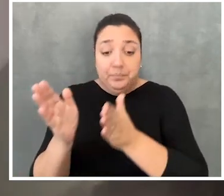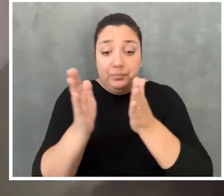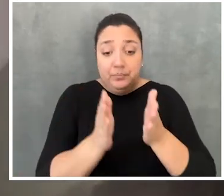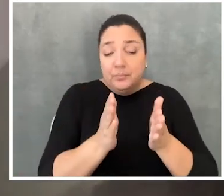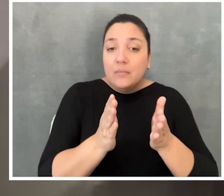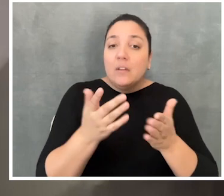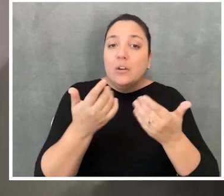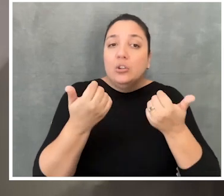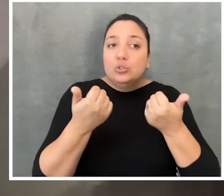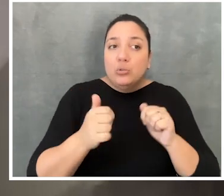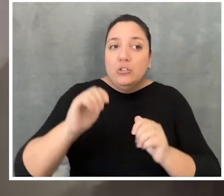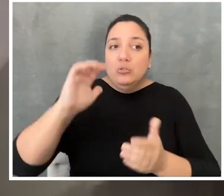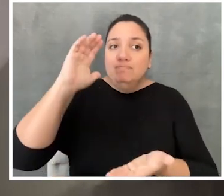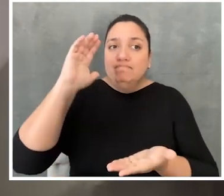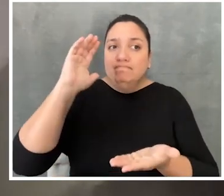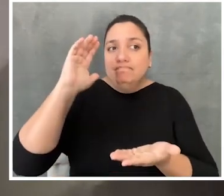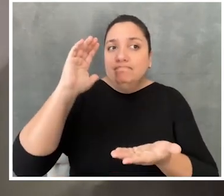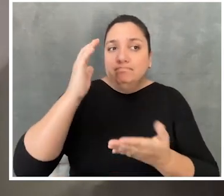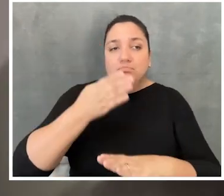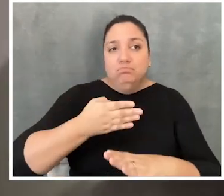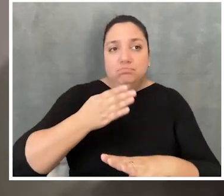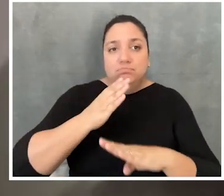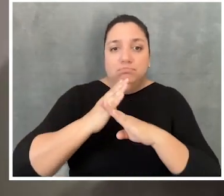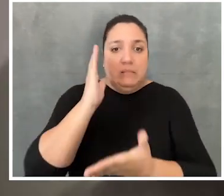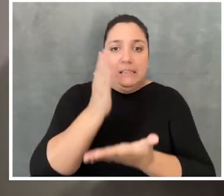preventing violence against women. There's one on